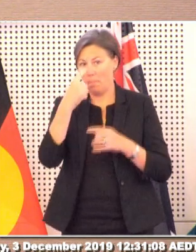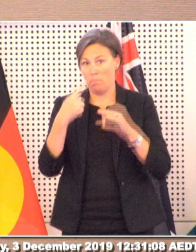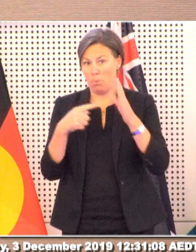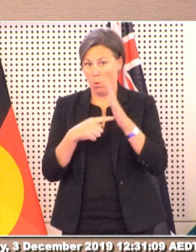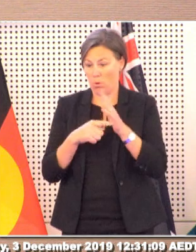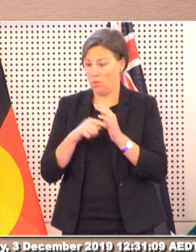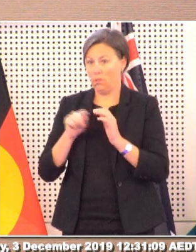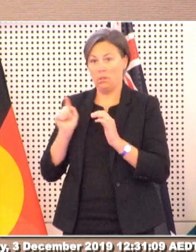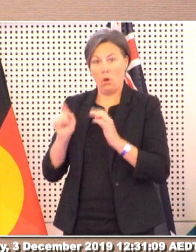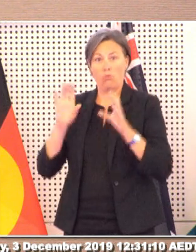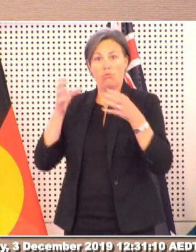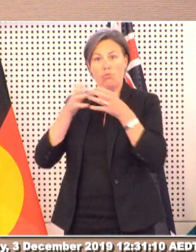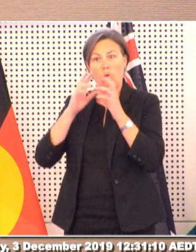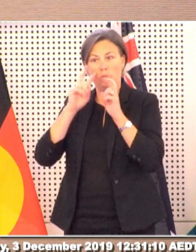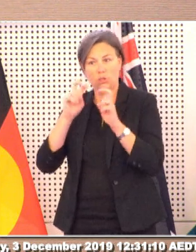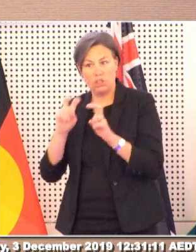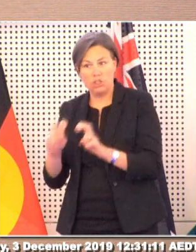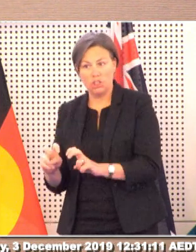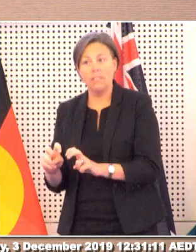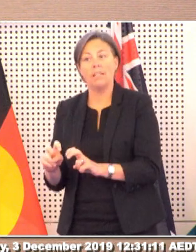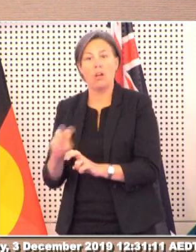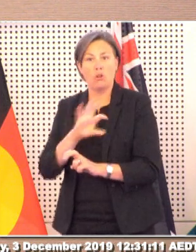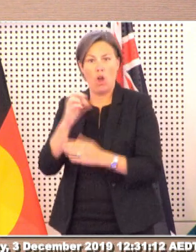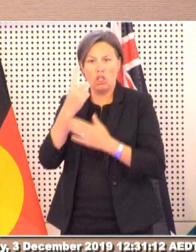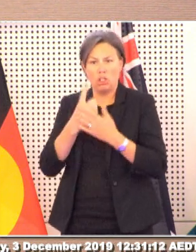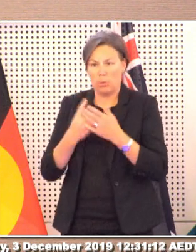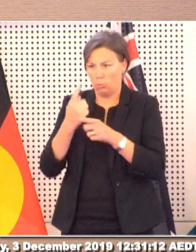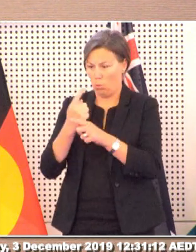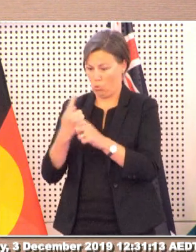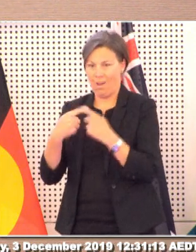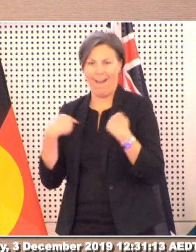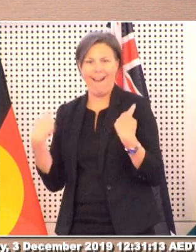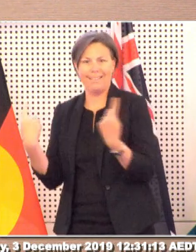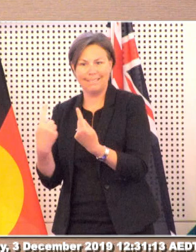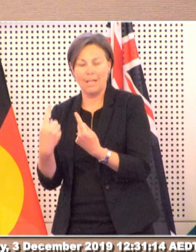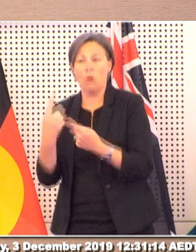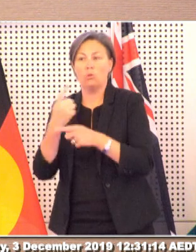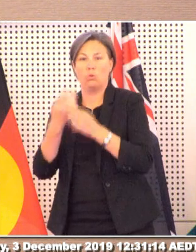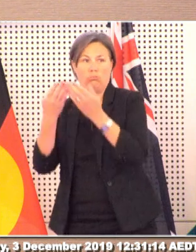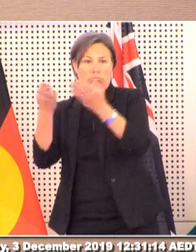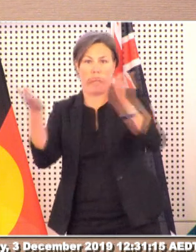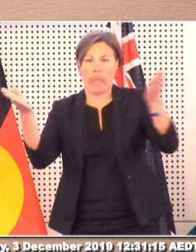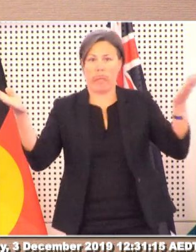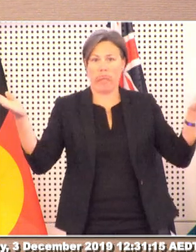place of the broader community in understanding what they can do to, first of